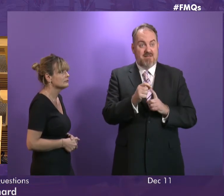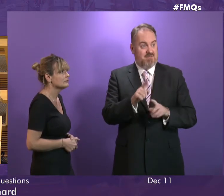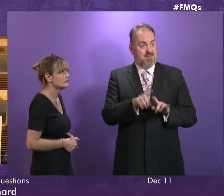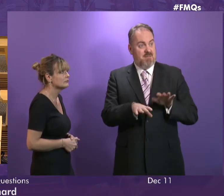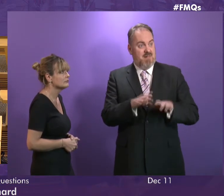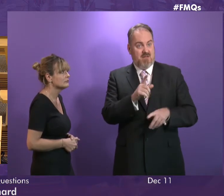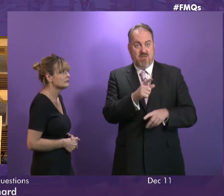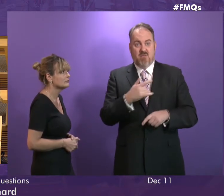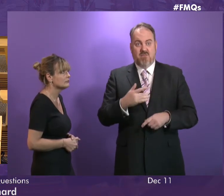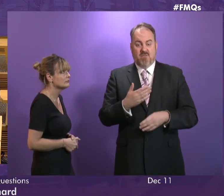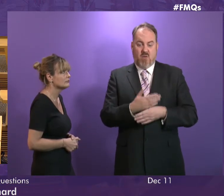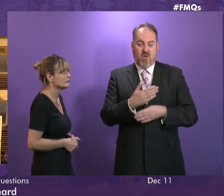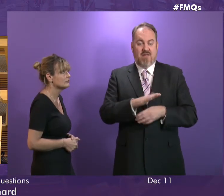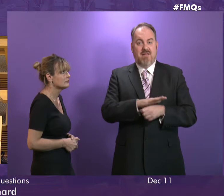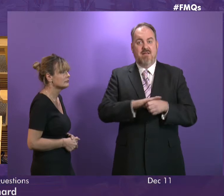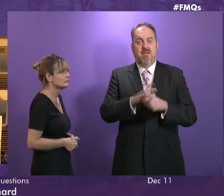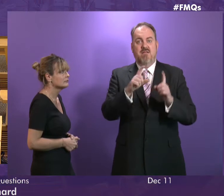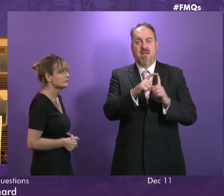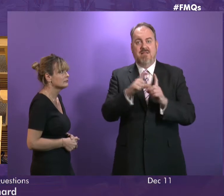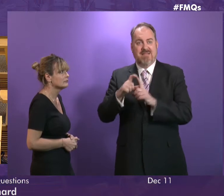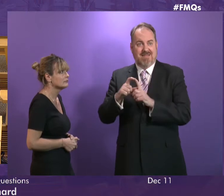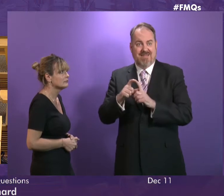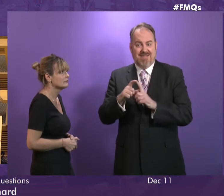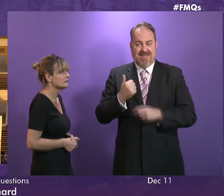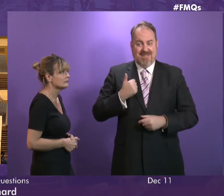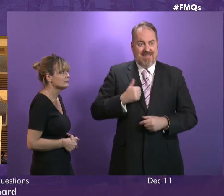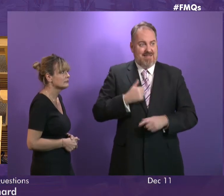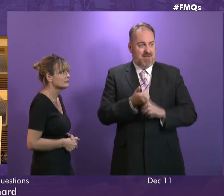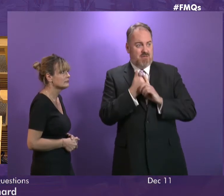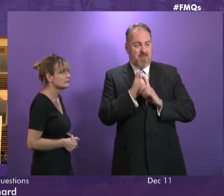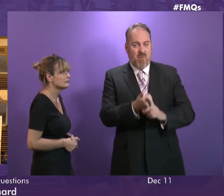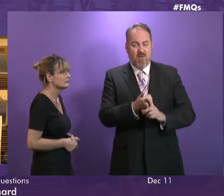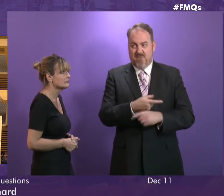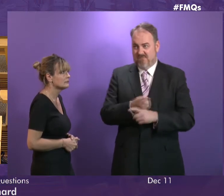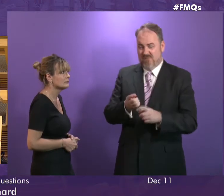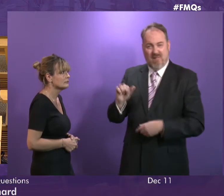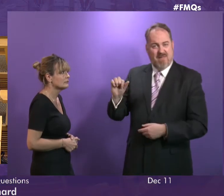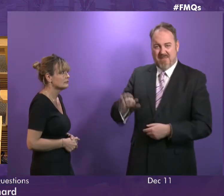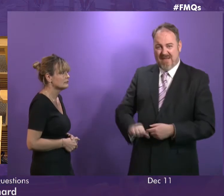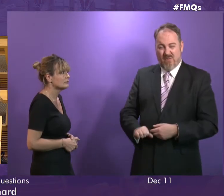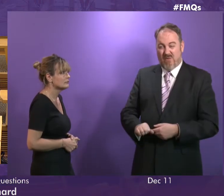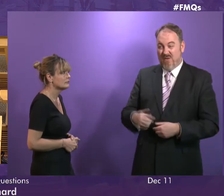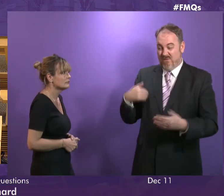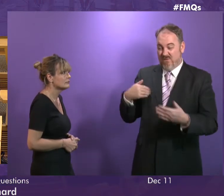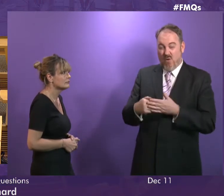need the First Minister’s support are being let down. After 12 years of her Government,